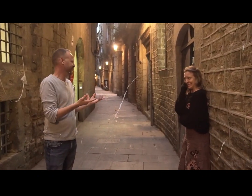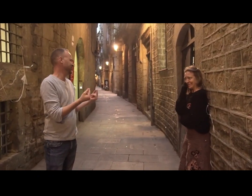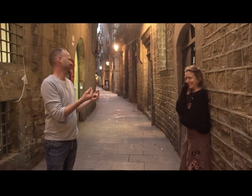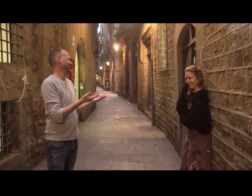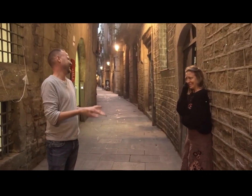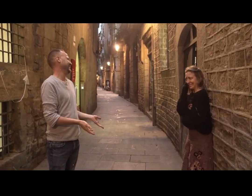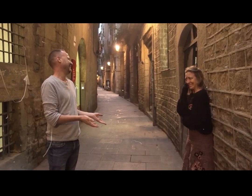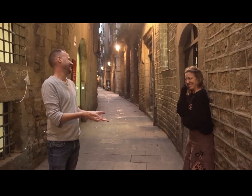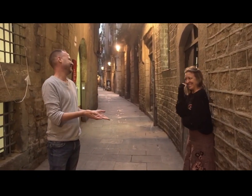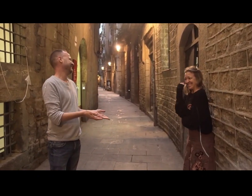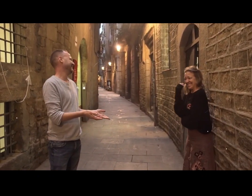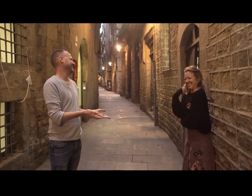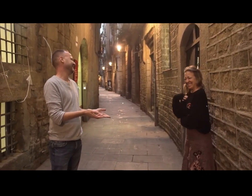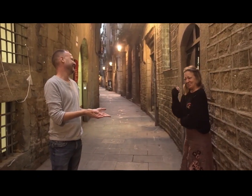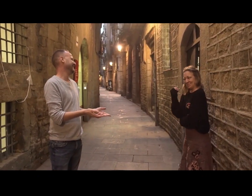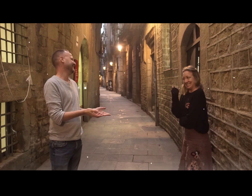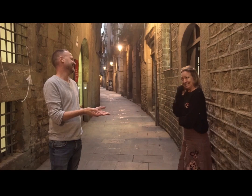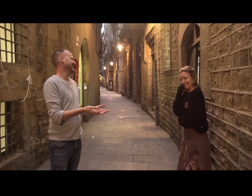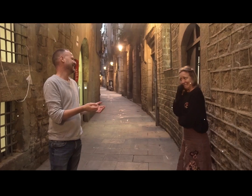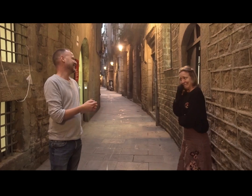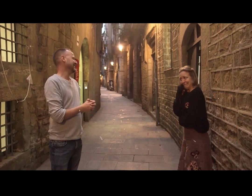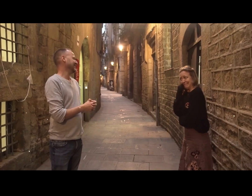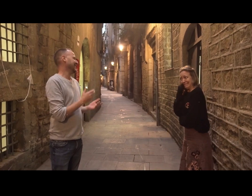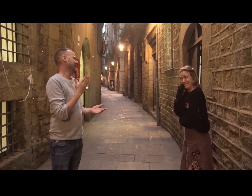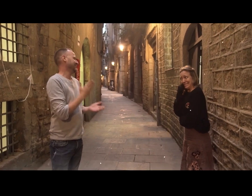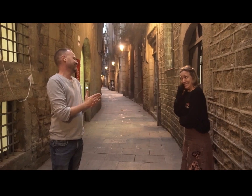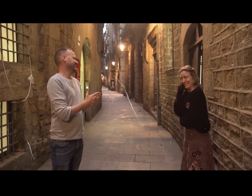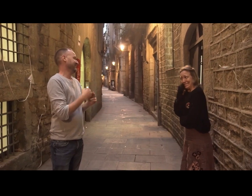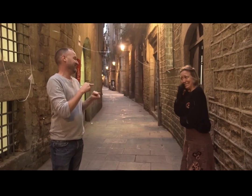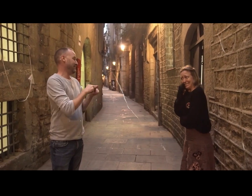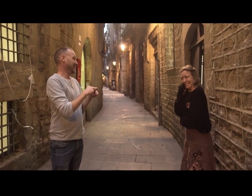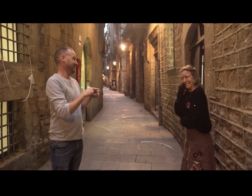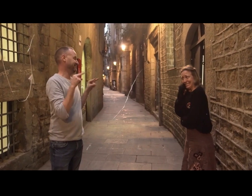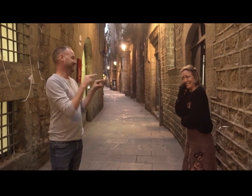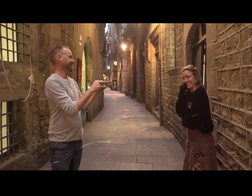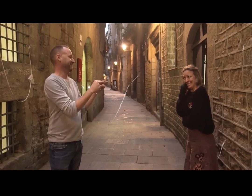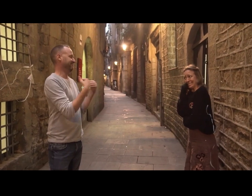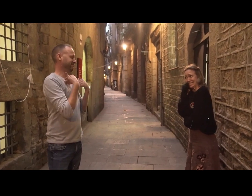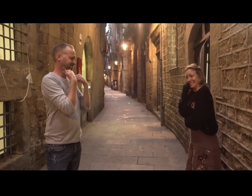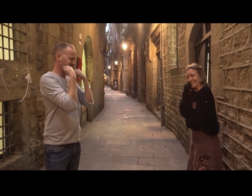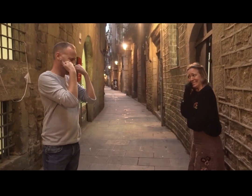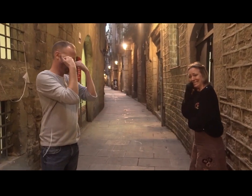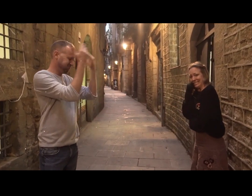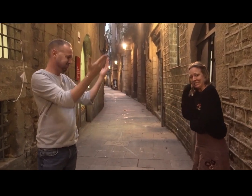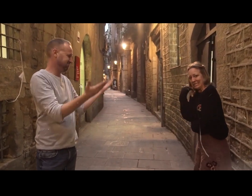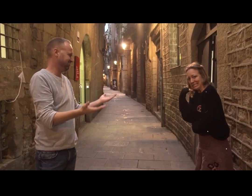Jeez, what are you doing here? In medieval times you would have shamed the family!